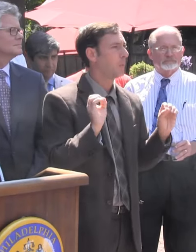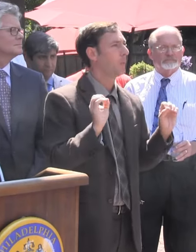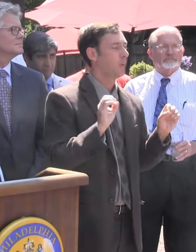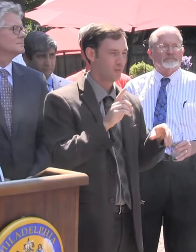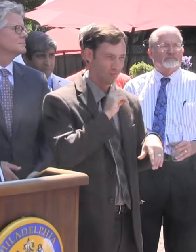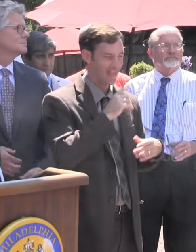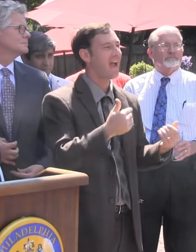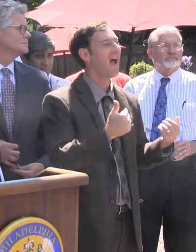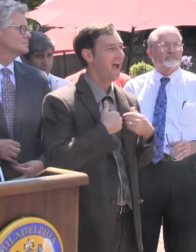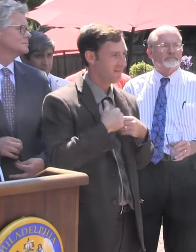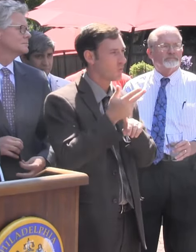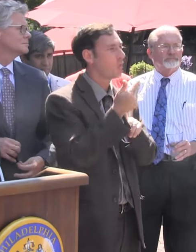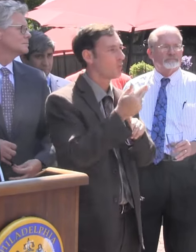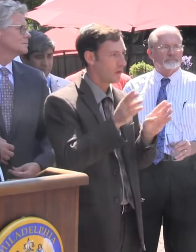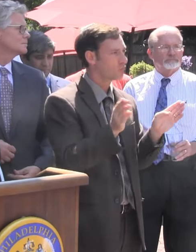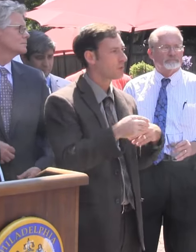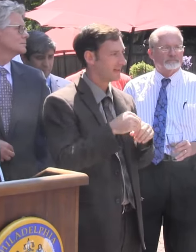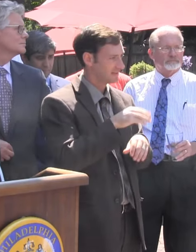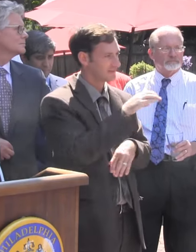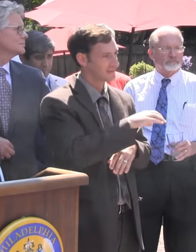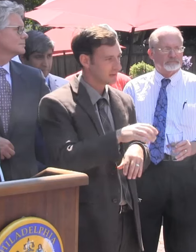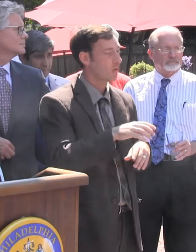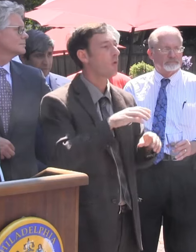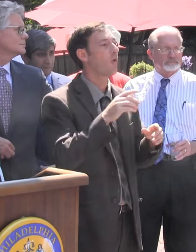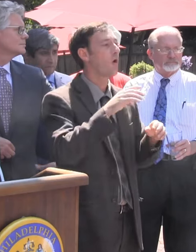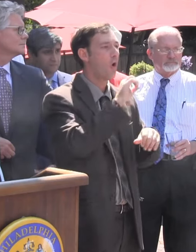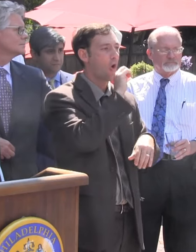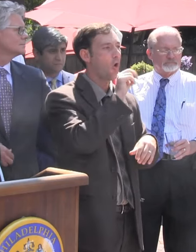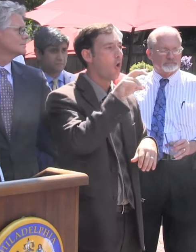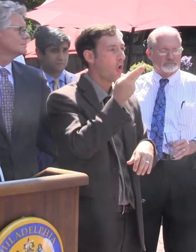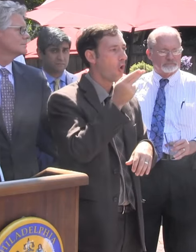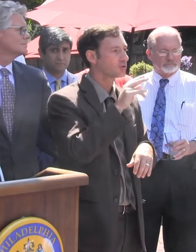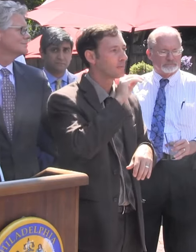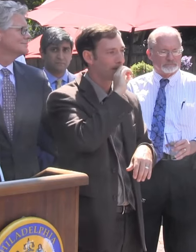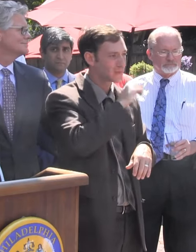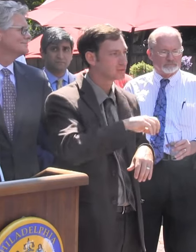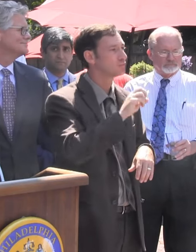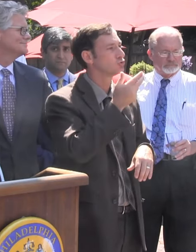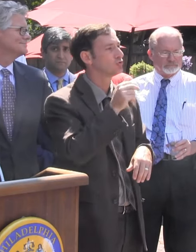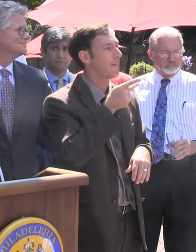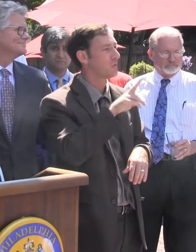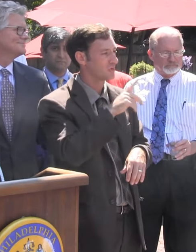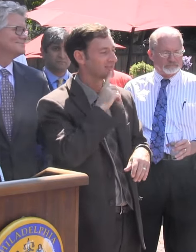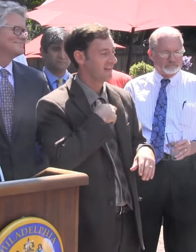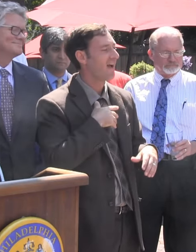in Center City, where Archbishop Chaput might say, there's still room at the inn. Staying